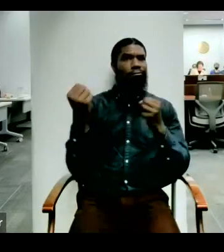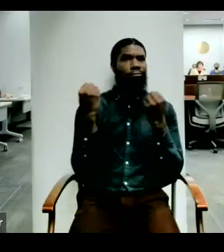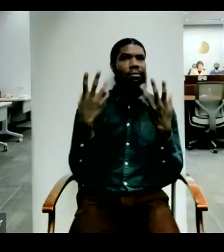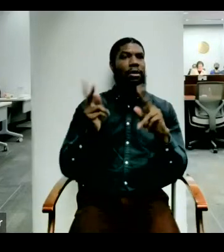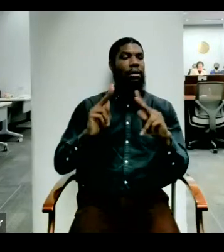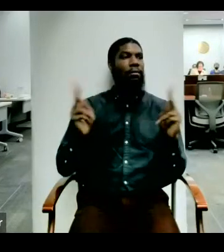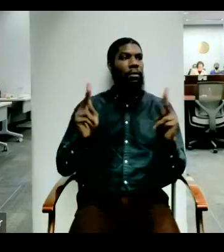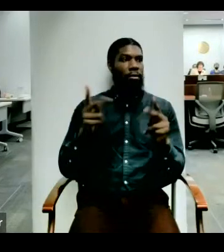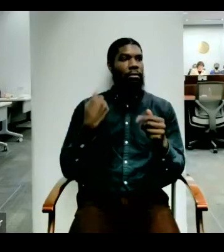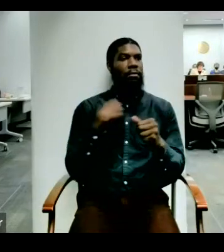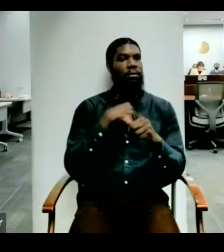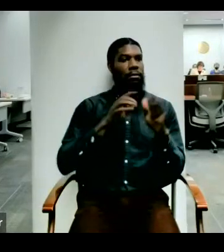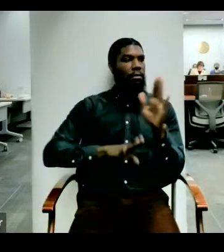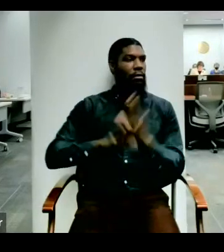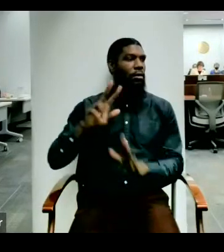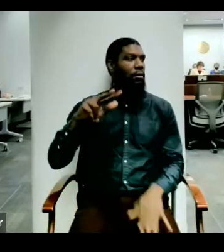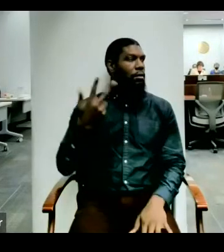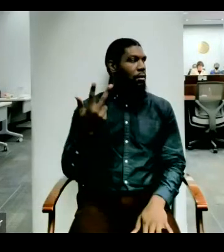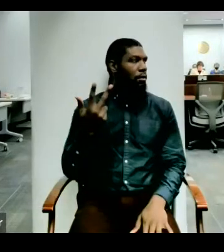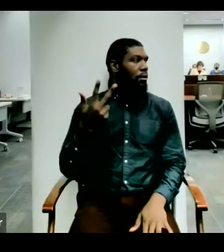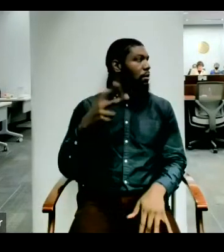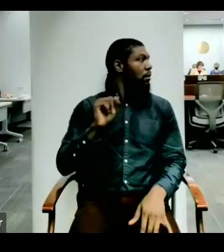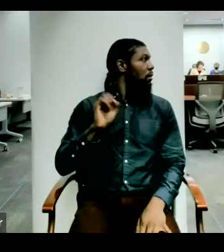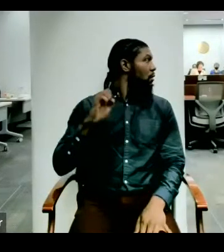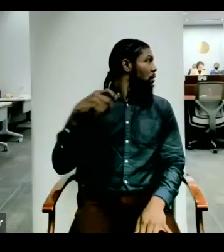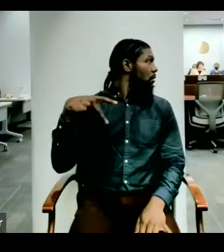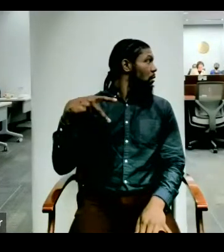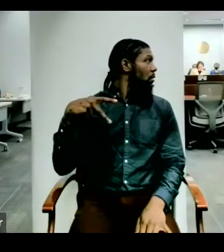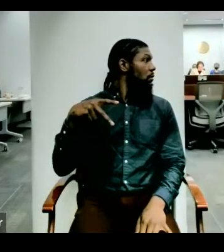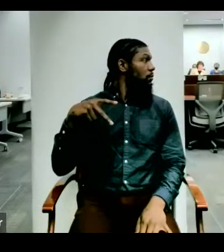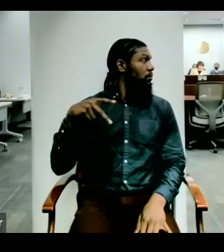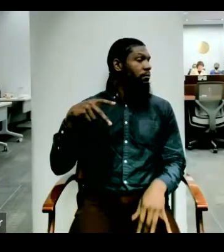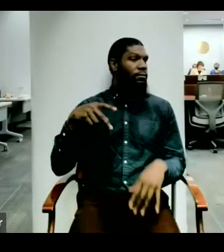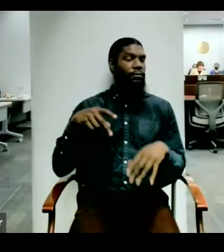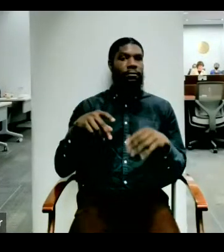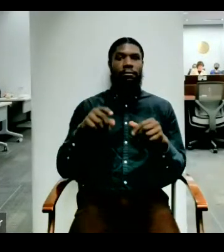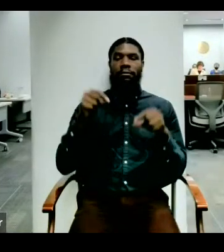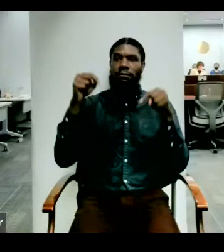we develop our third SEP. This is a vitally important effort.